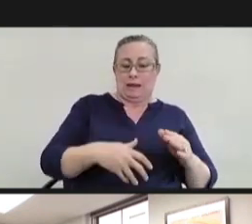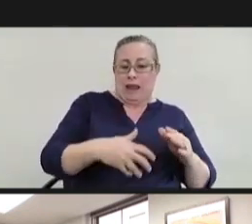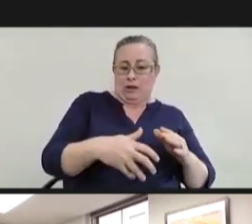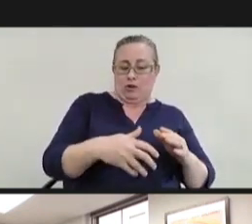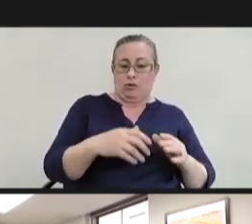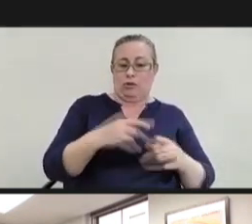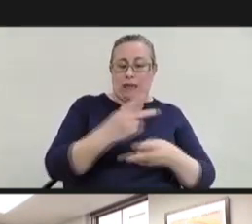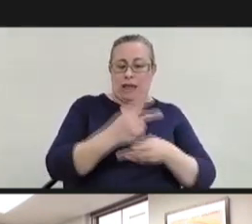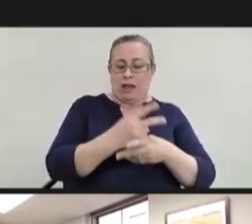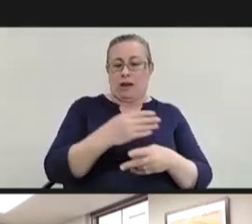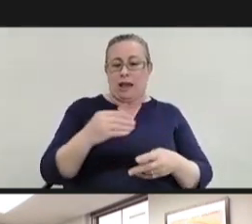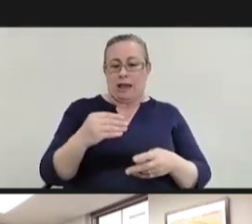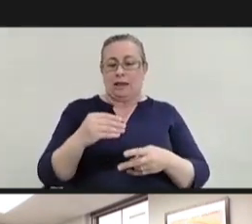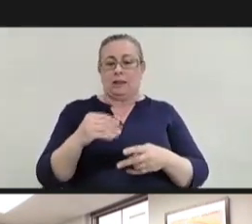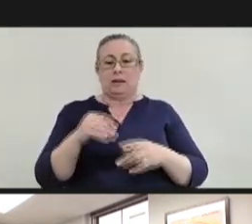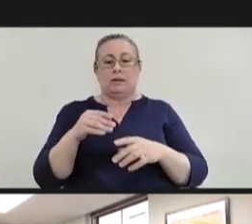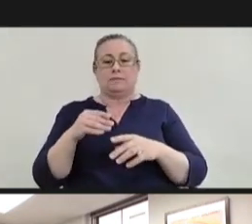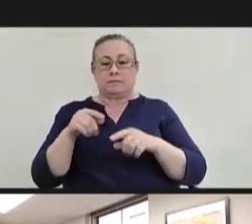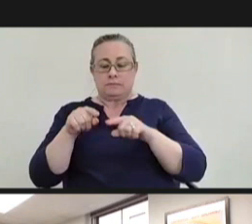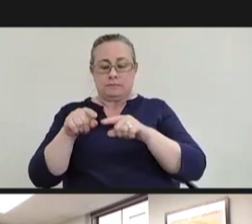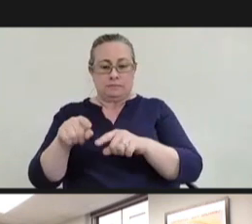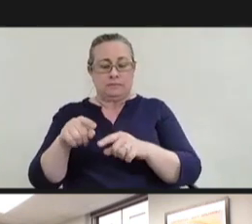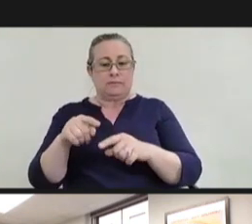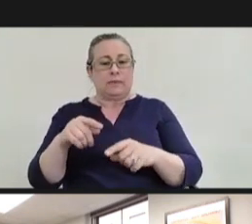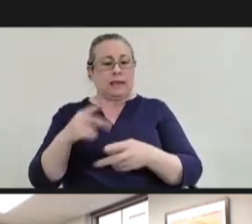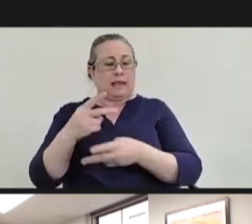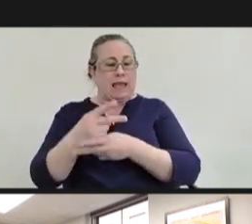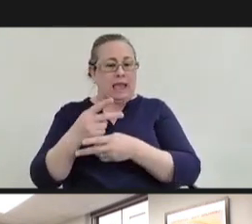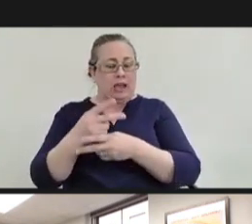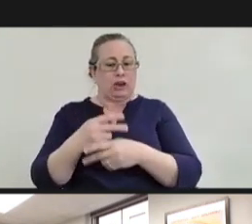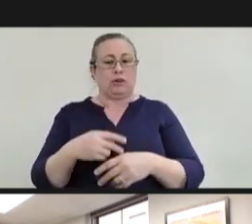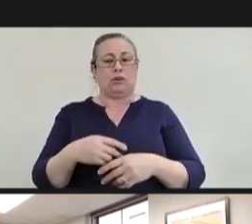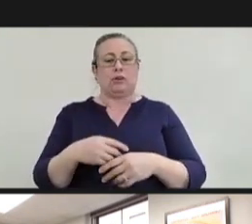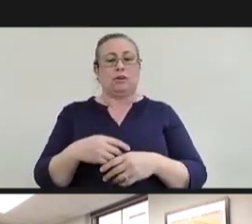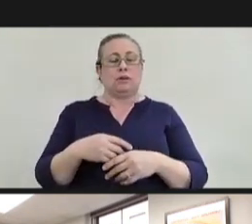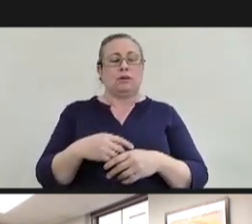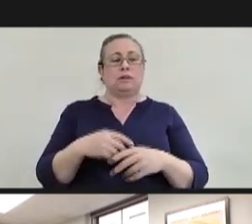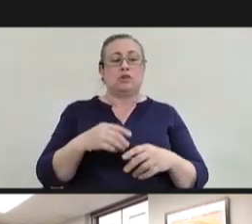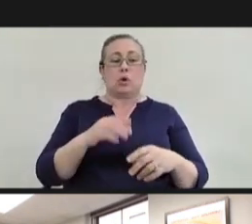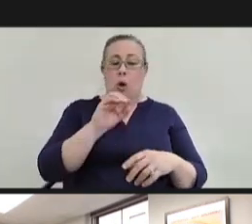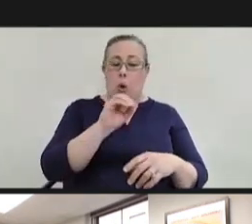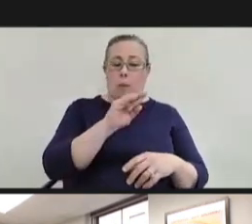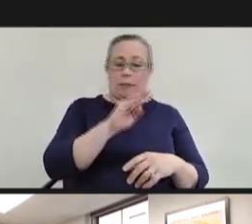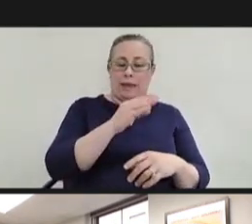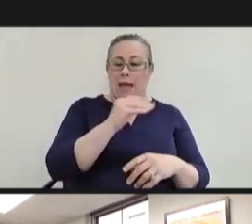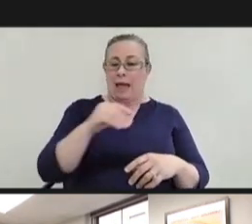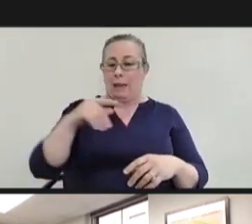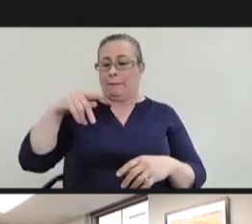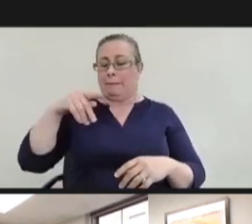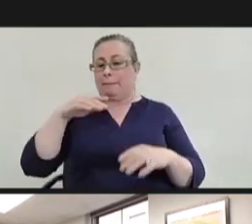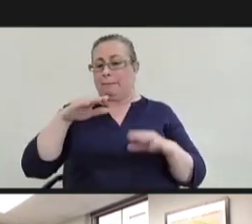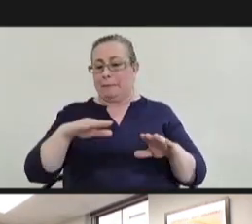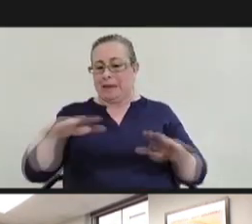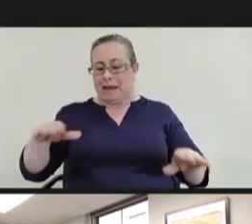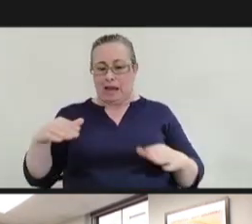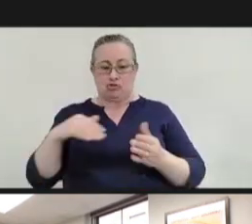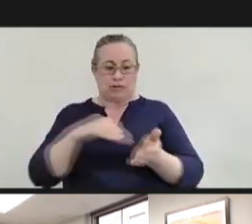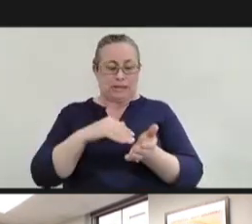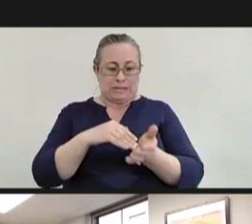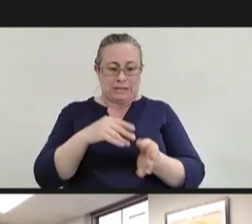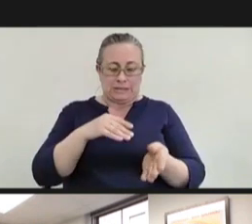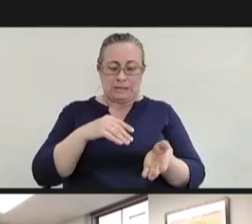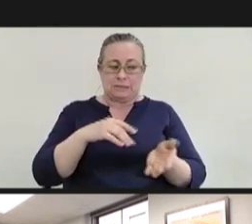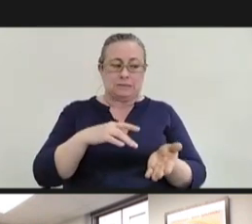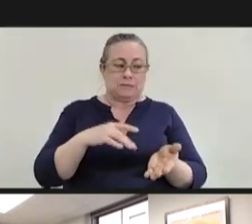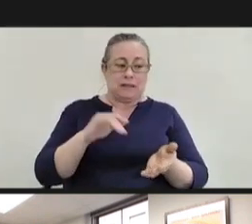as a co-managed effort between Obstetrics and Pediatrics. We know that that also given the